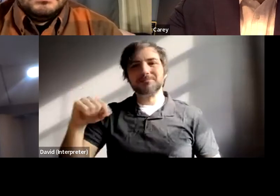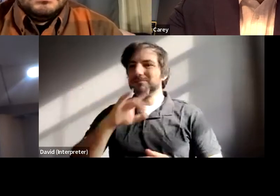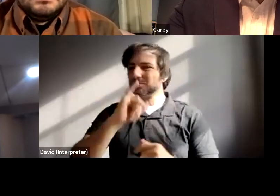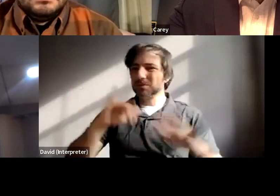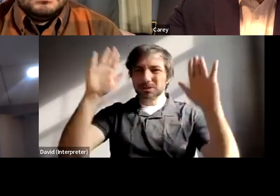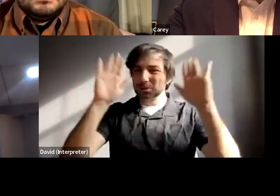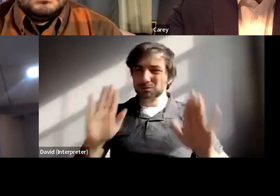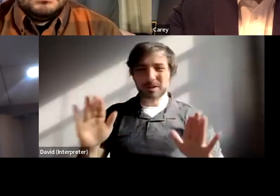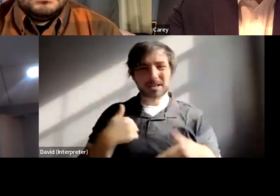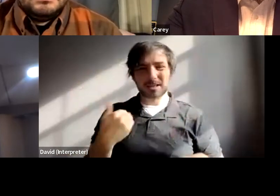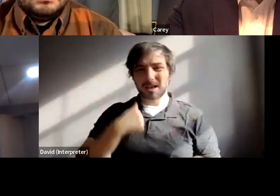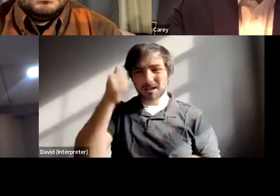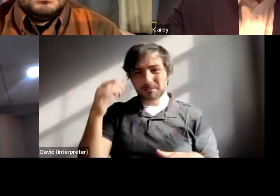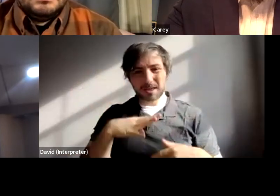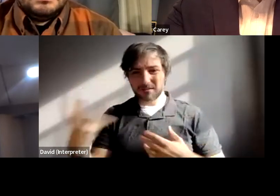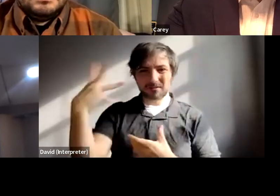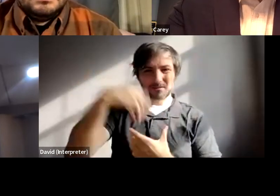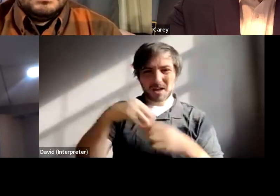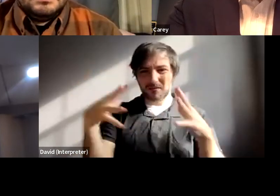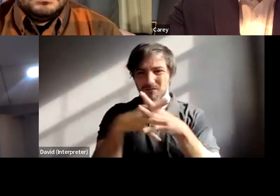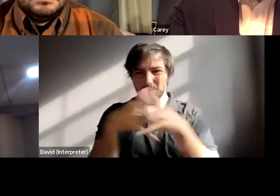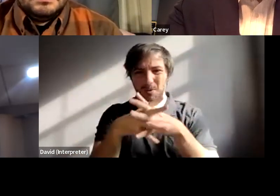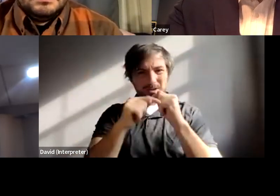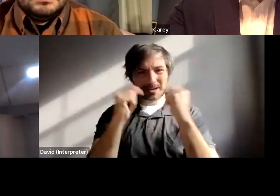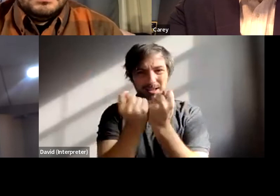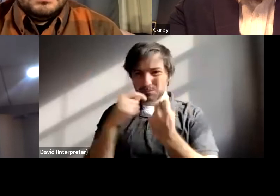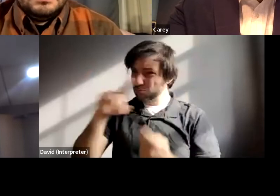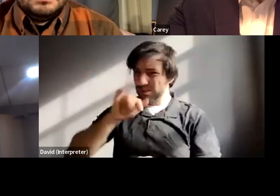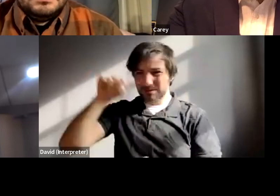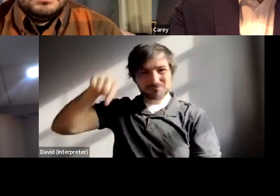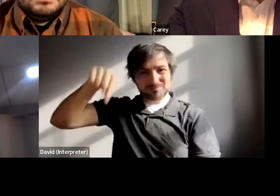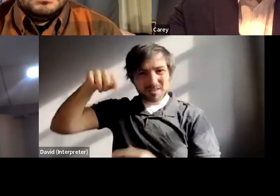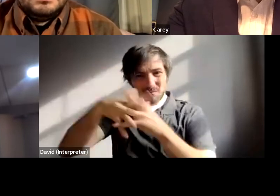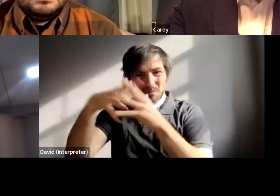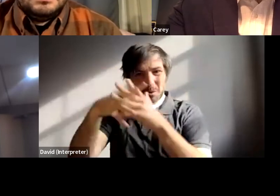All of the kids loved him. He was a part of it. Game days he wore his Jersey